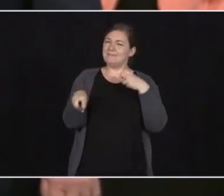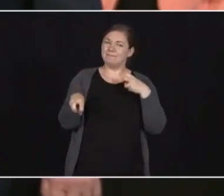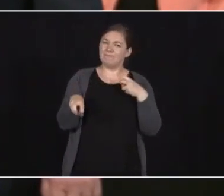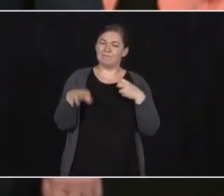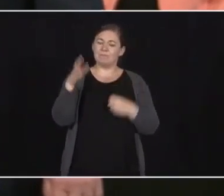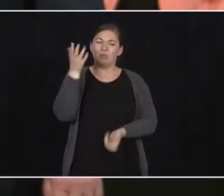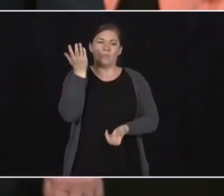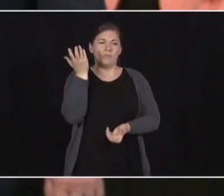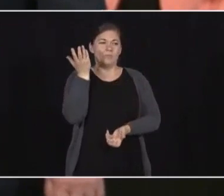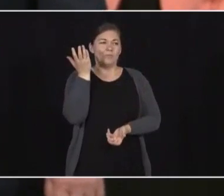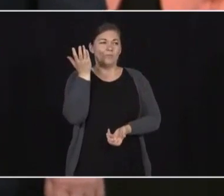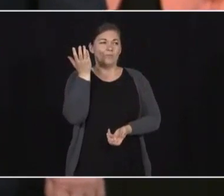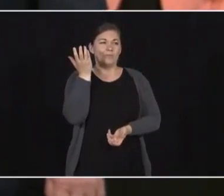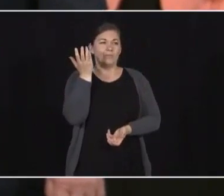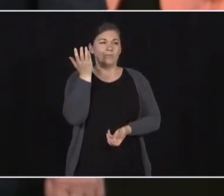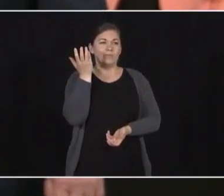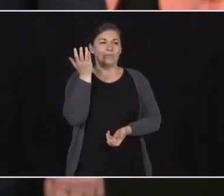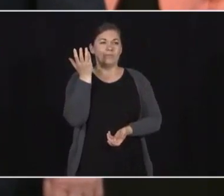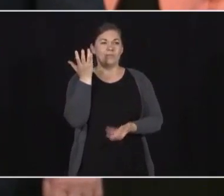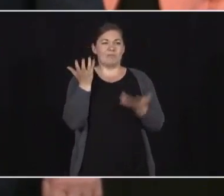They could be very stigmatizing.